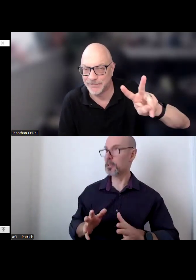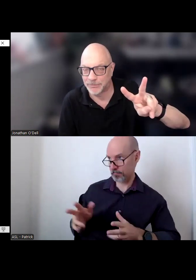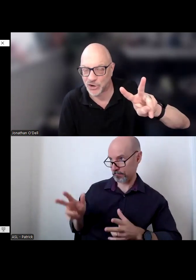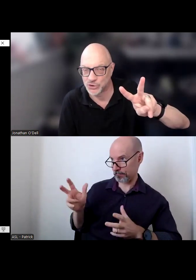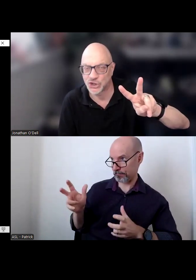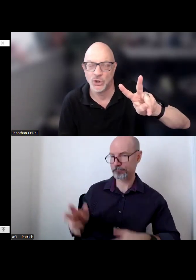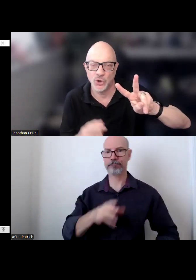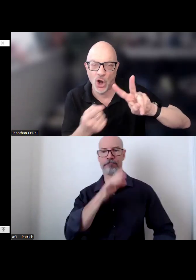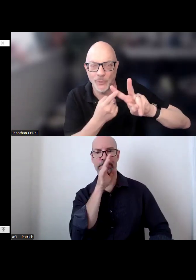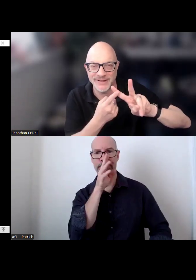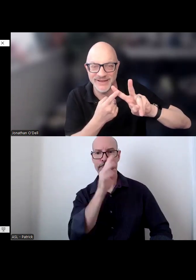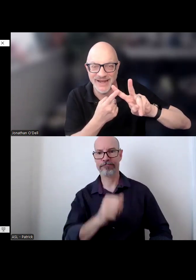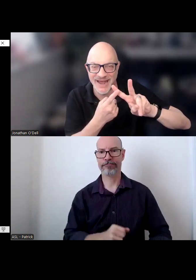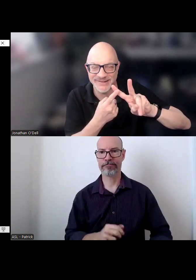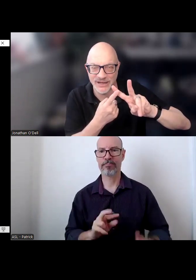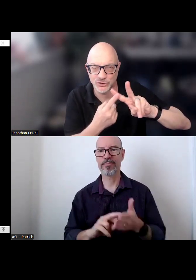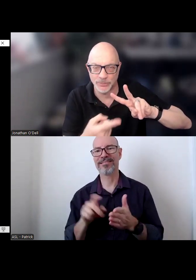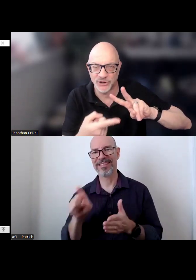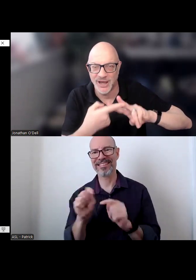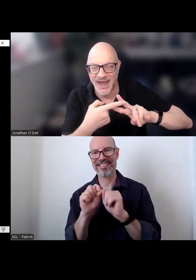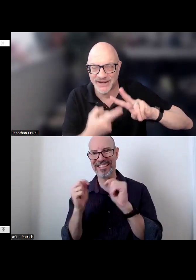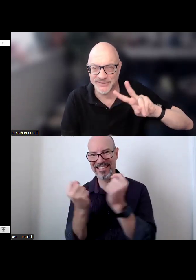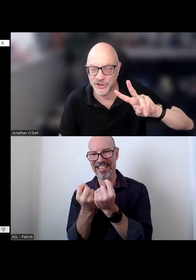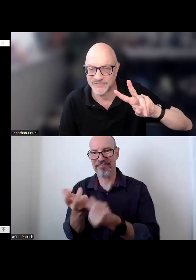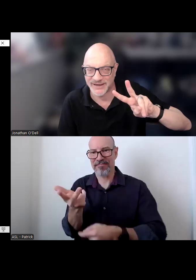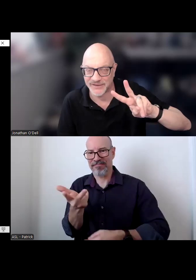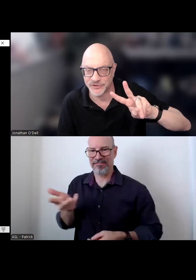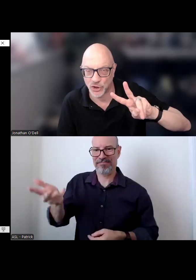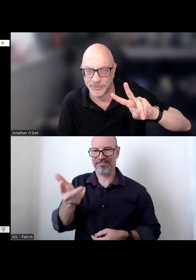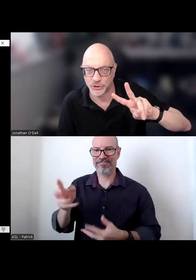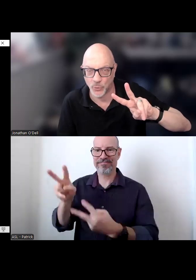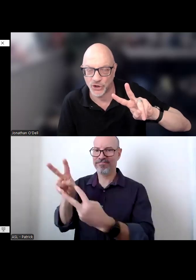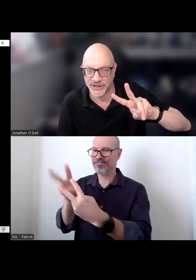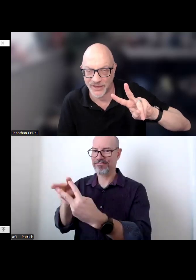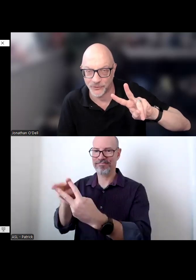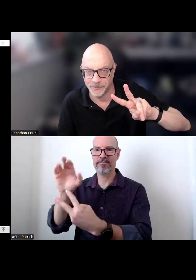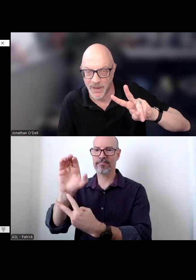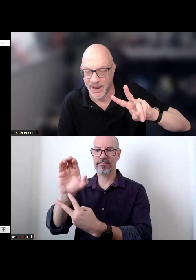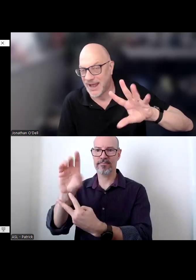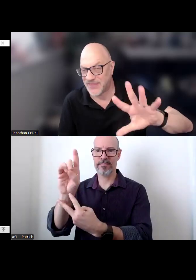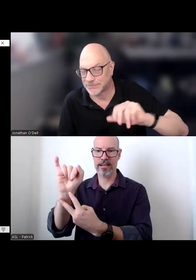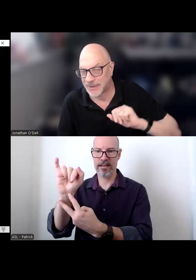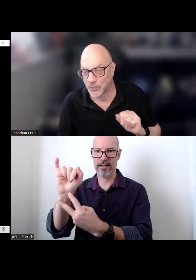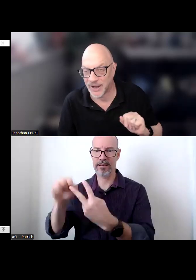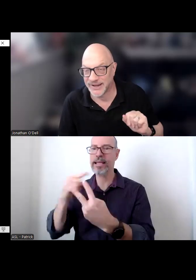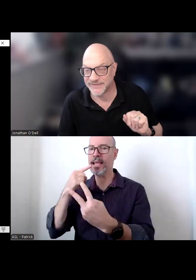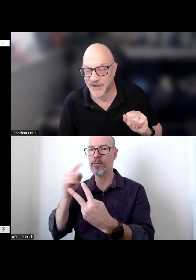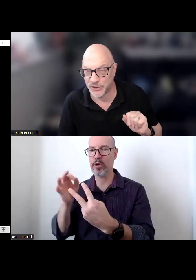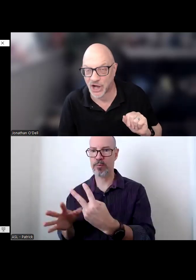voice it to you, and for that you need a team approach. You always need an ASL interpreter and a Certified Deaf Interpreter to work together.